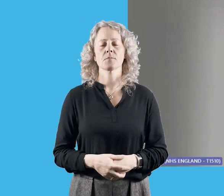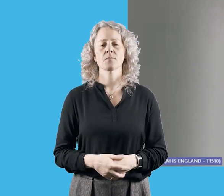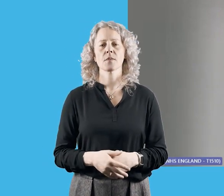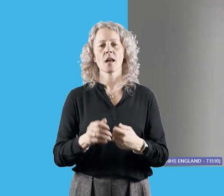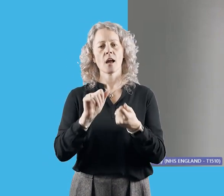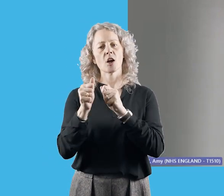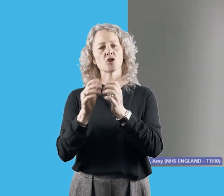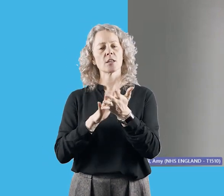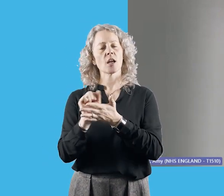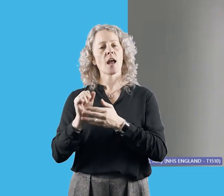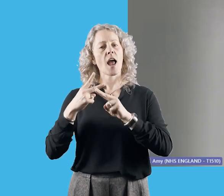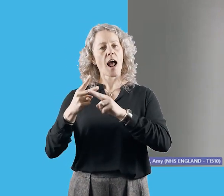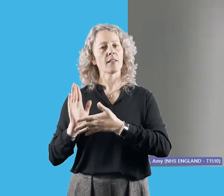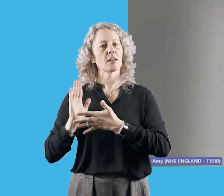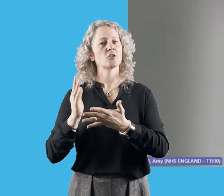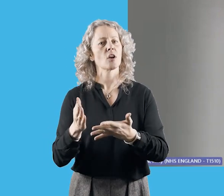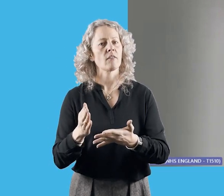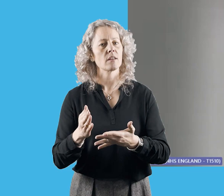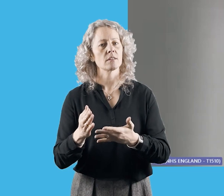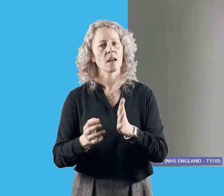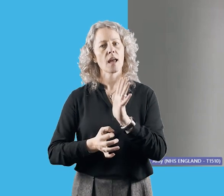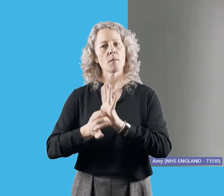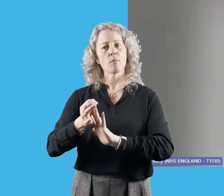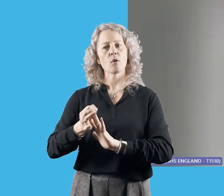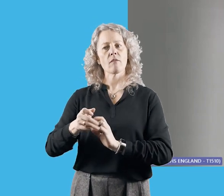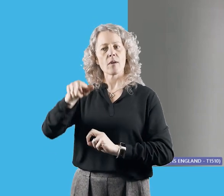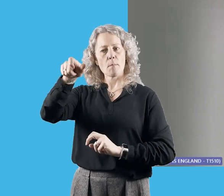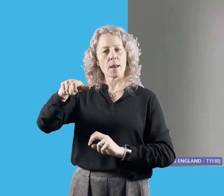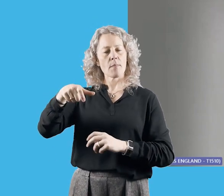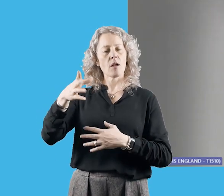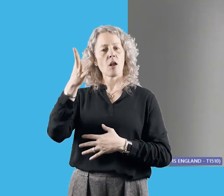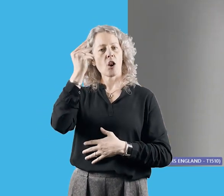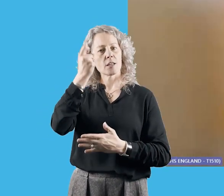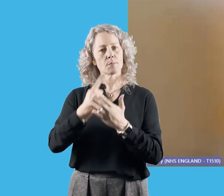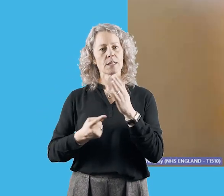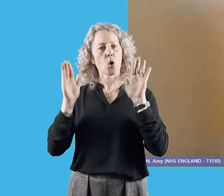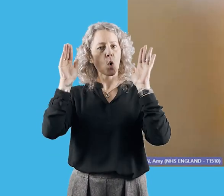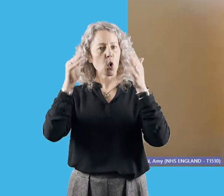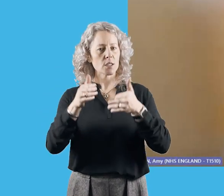the change in the healthcare services for the better for people with learning disabilities and autism. What